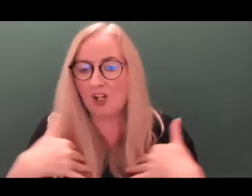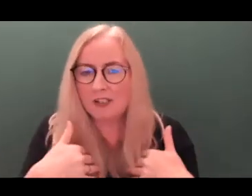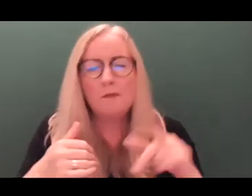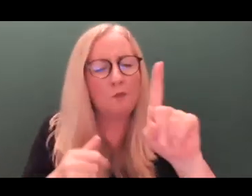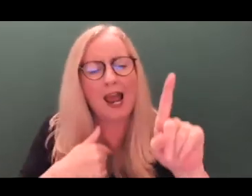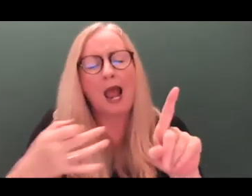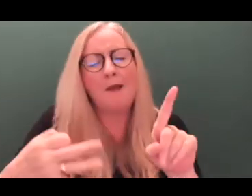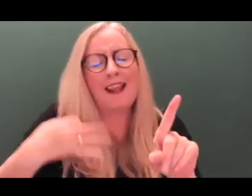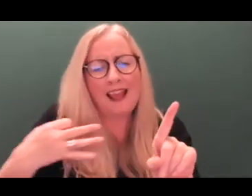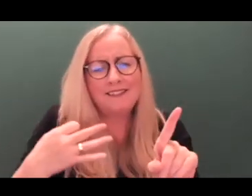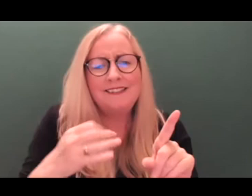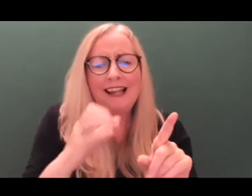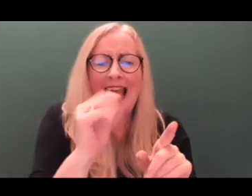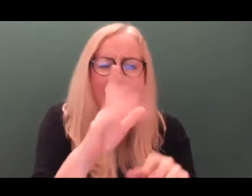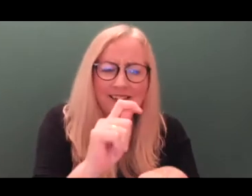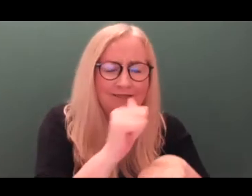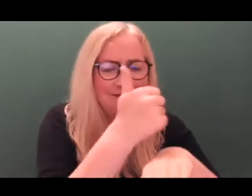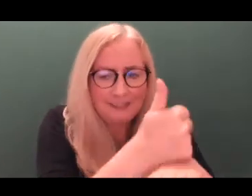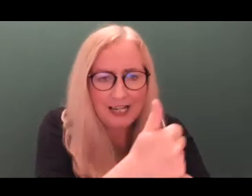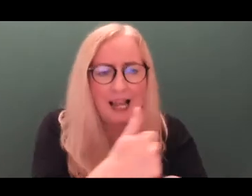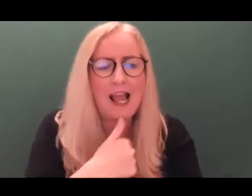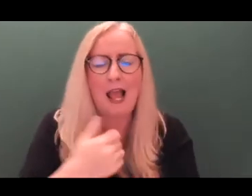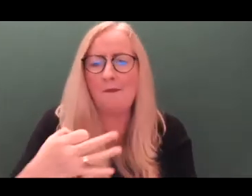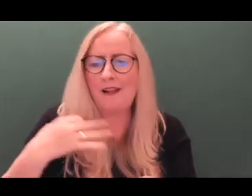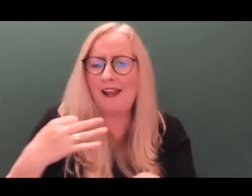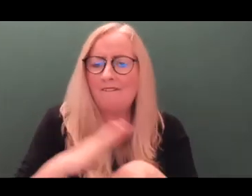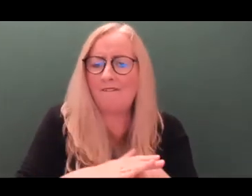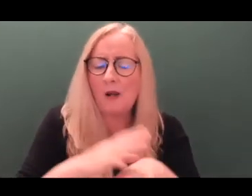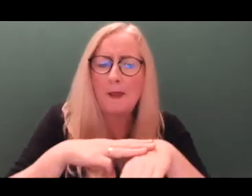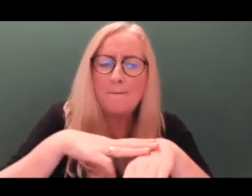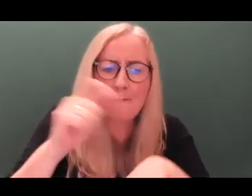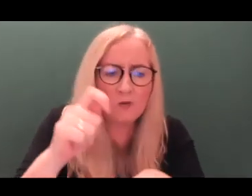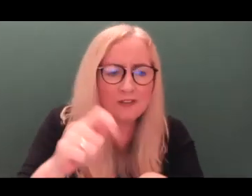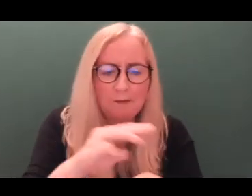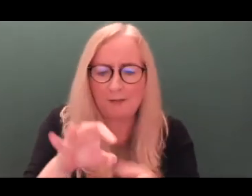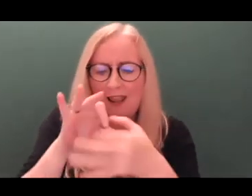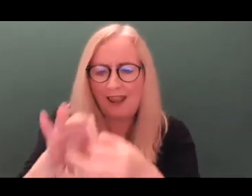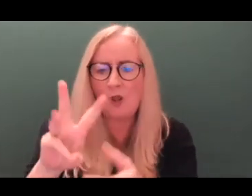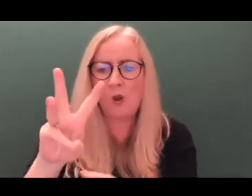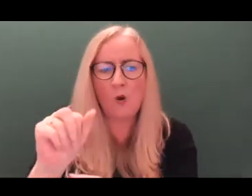coming in, I am delighted for the majority of persons under wardship. It will be fantastic,